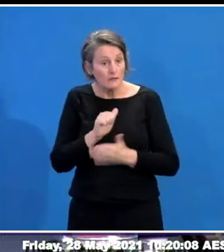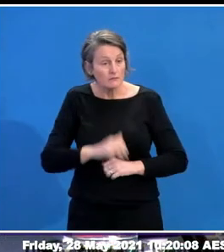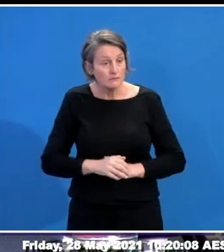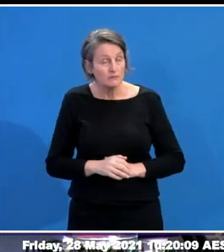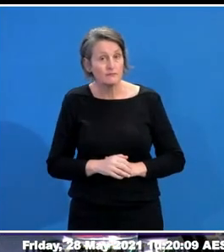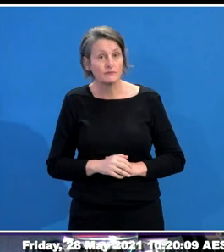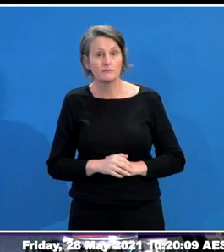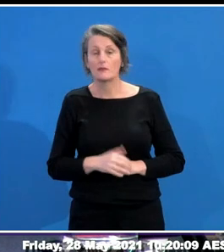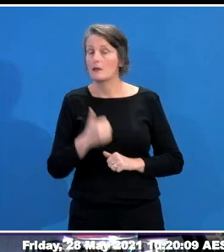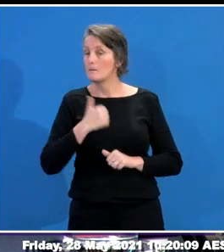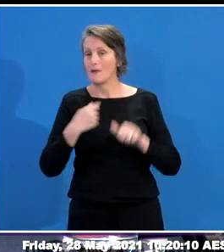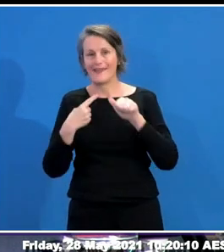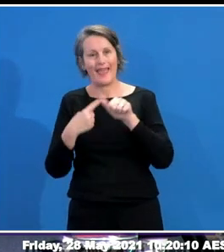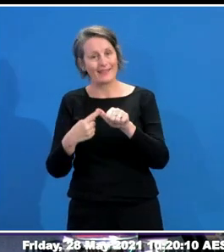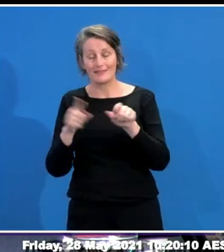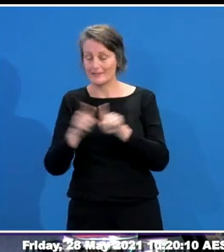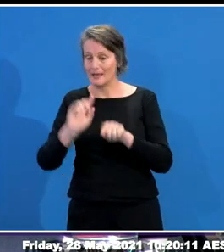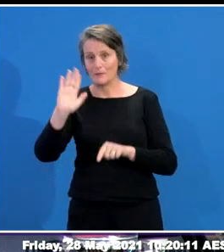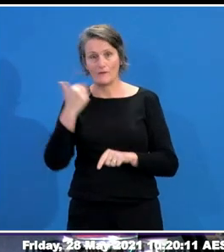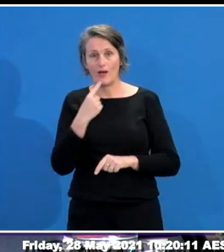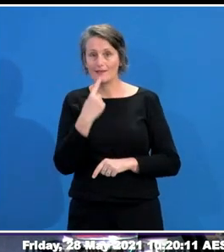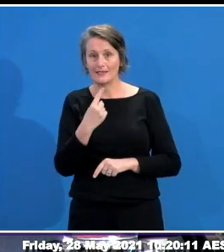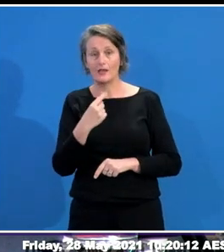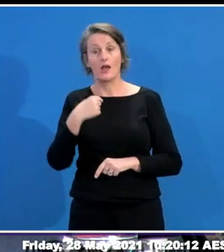My answer to you, as I gave before, is the primary purpose was